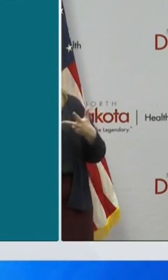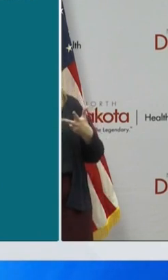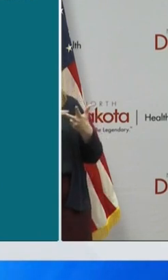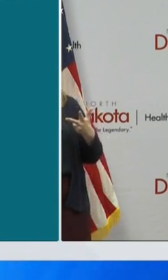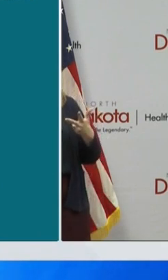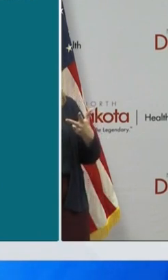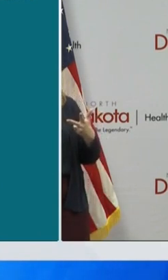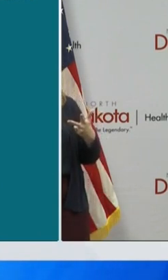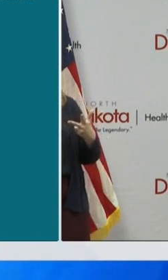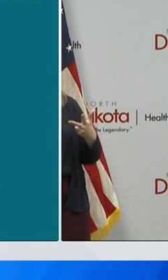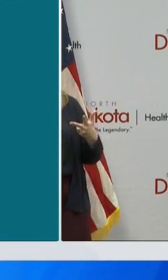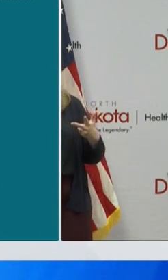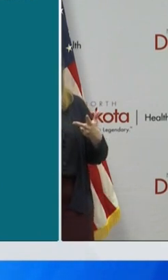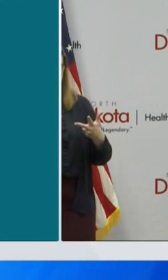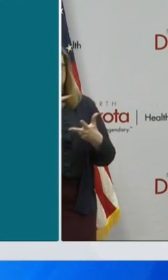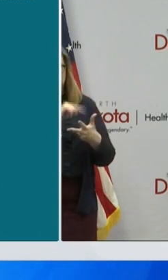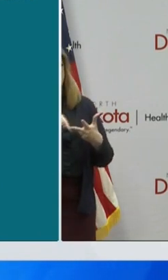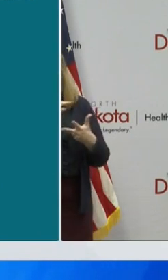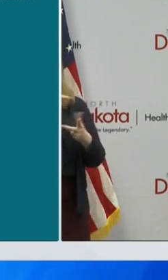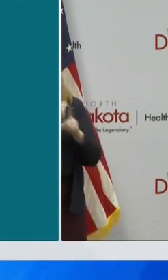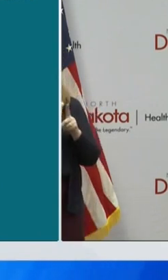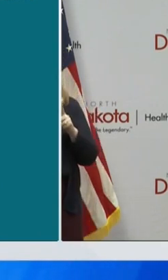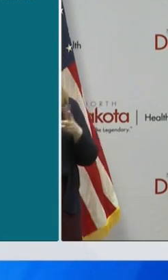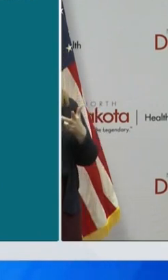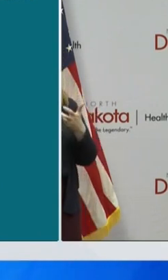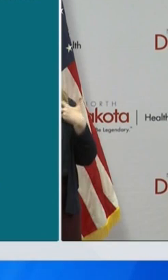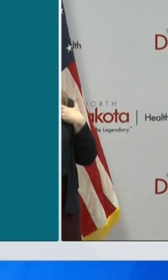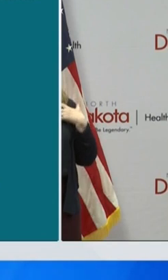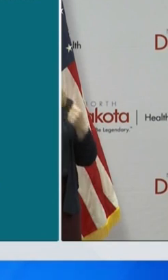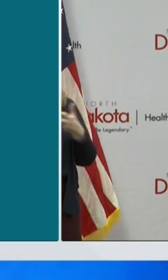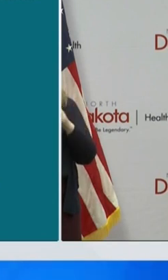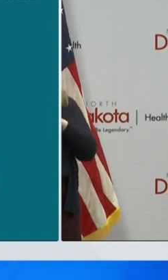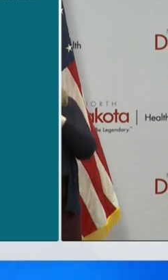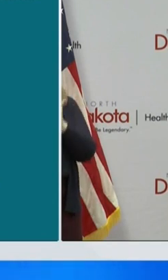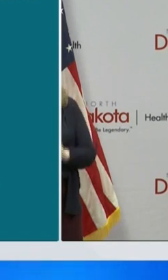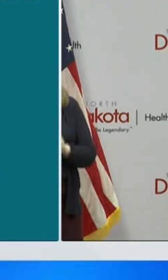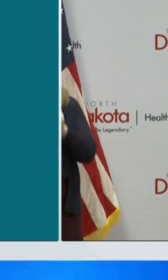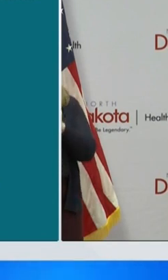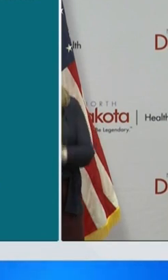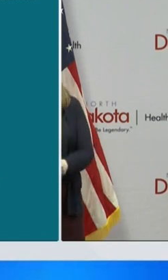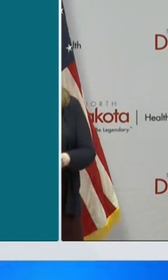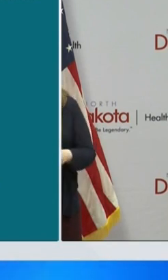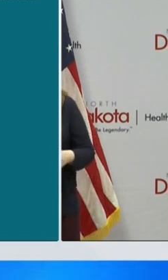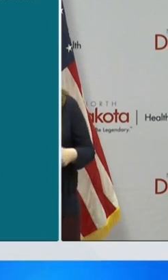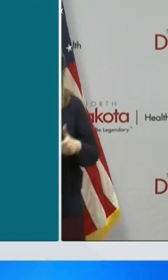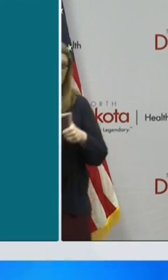REPORTED IN HIS 70s, A WOMAN IN HER 80s AND A WOMAN IN HER 90s,